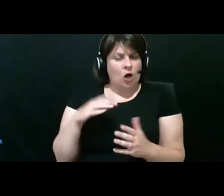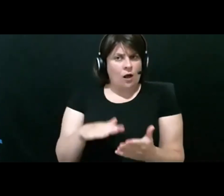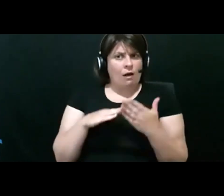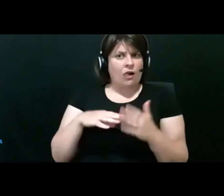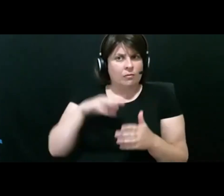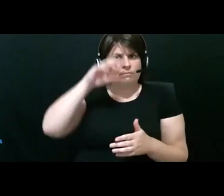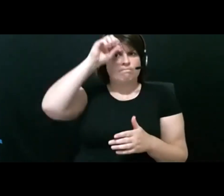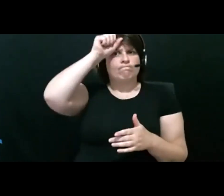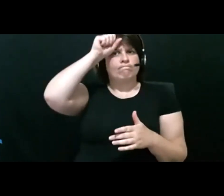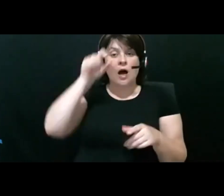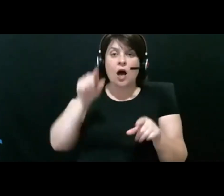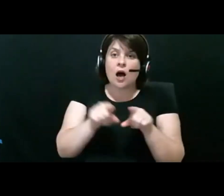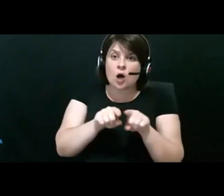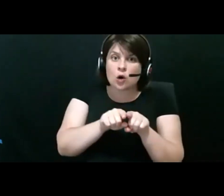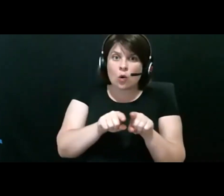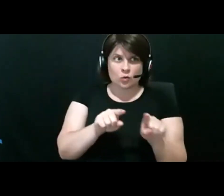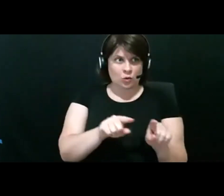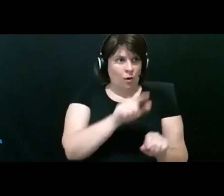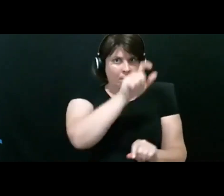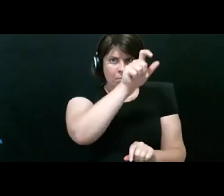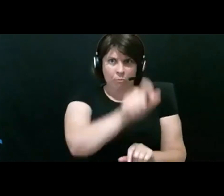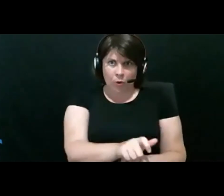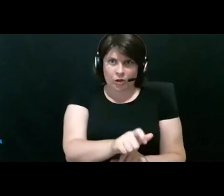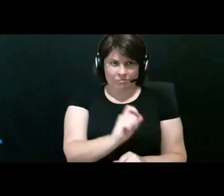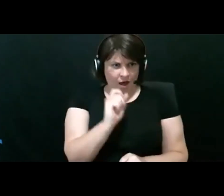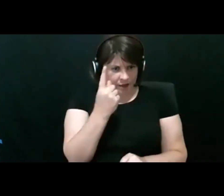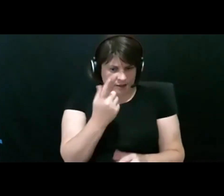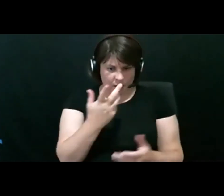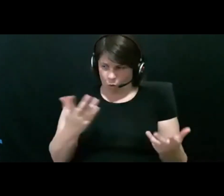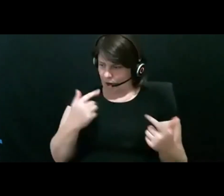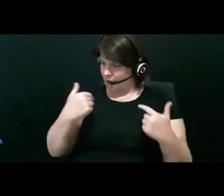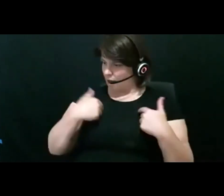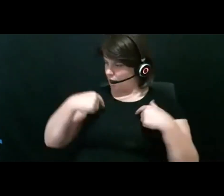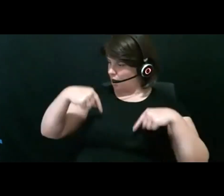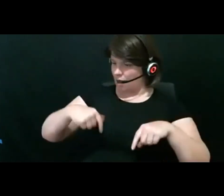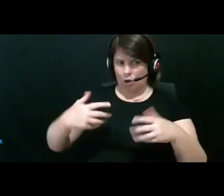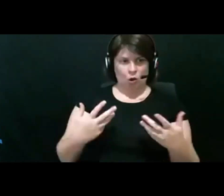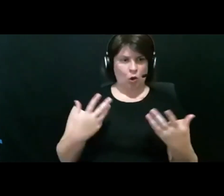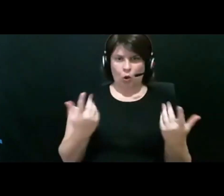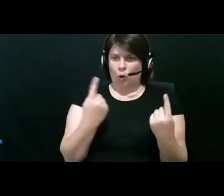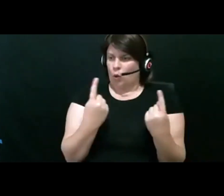source of someone to orient to the place that they're in, to the people that they're with,